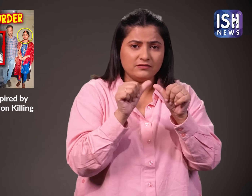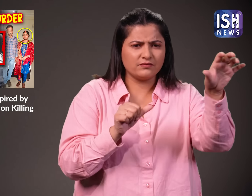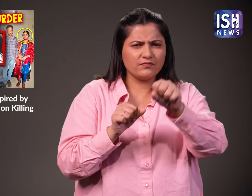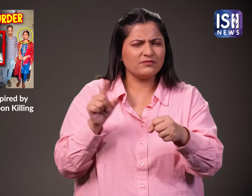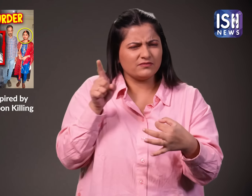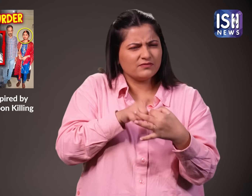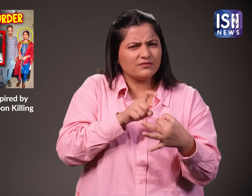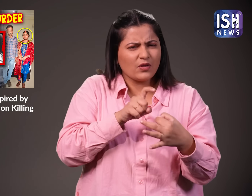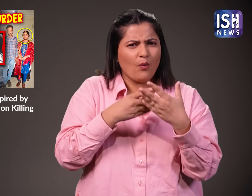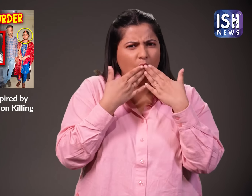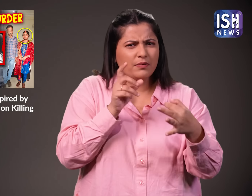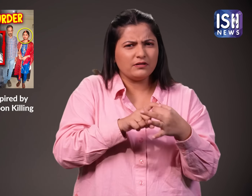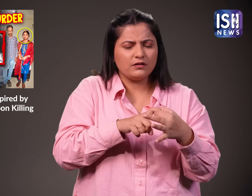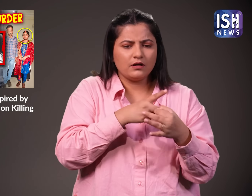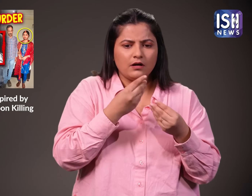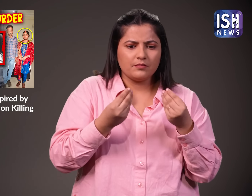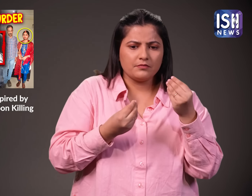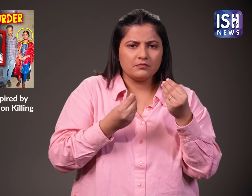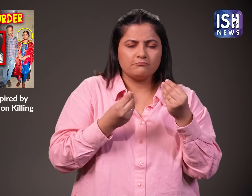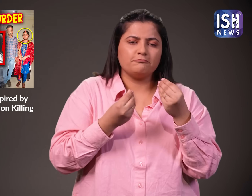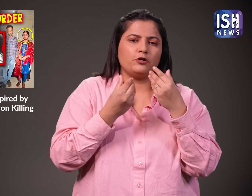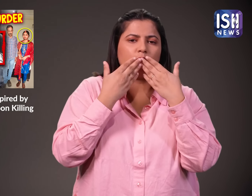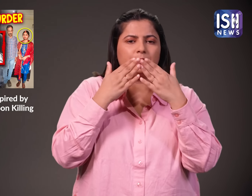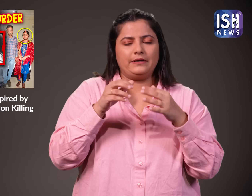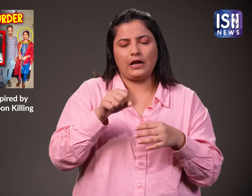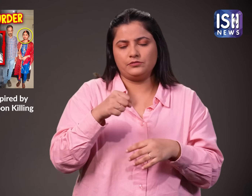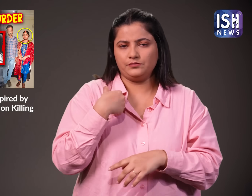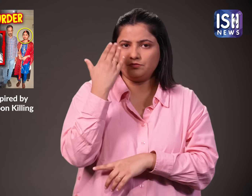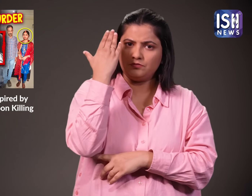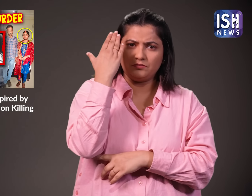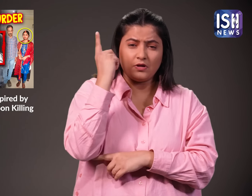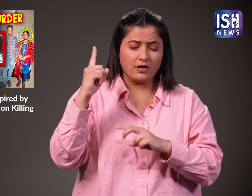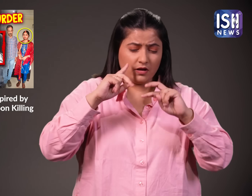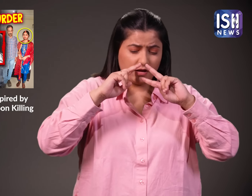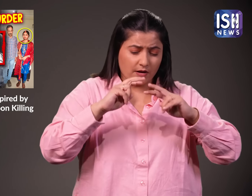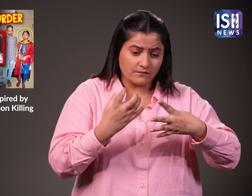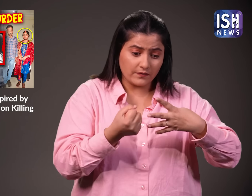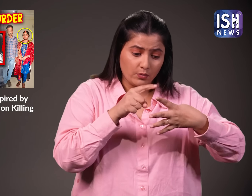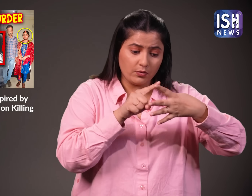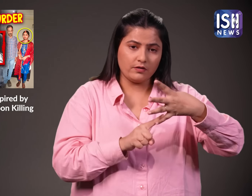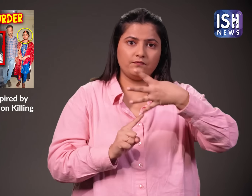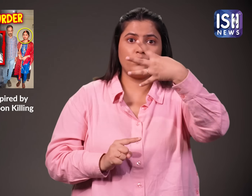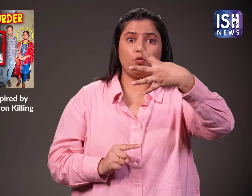During questioning, Aishwarya confessed to the crime. These were the four findings.